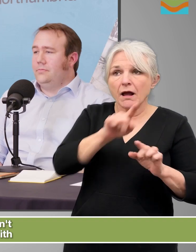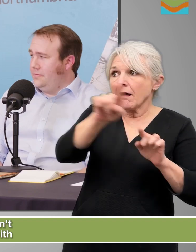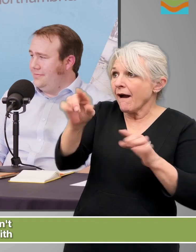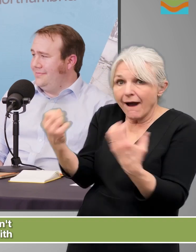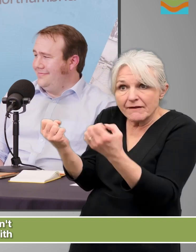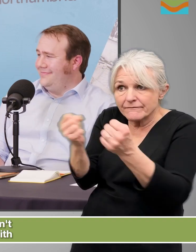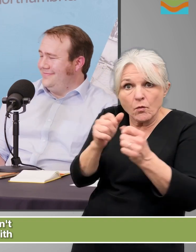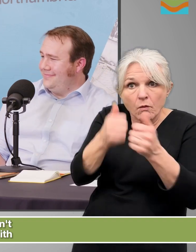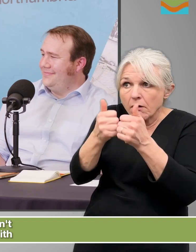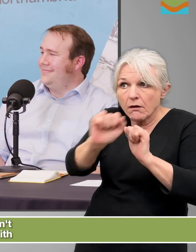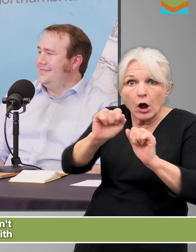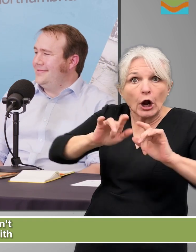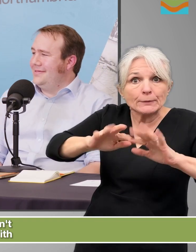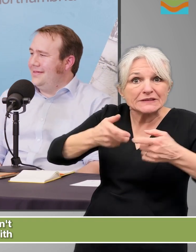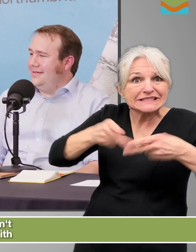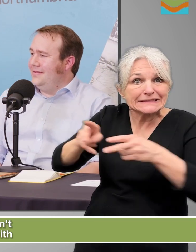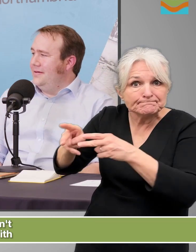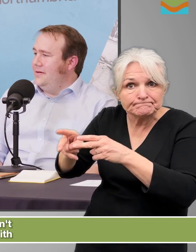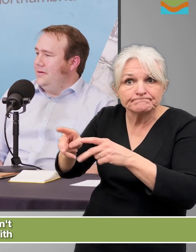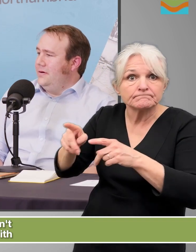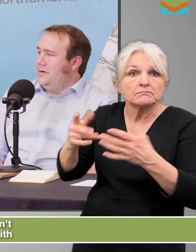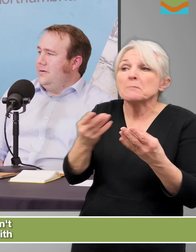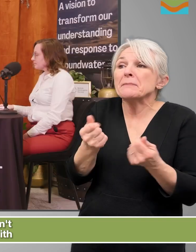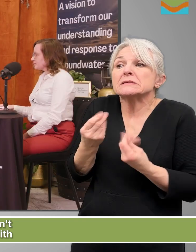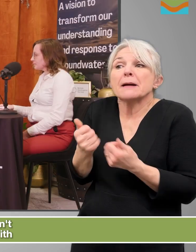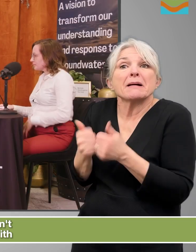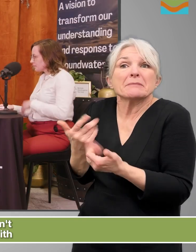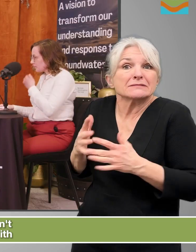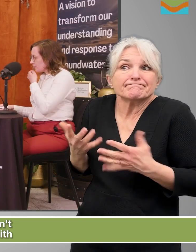but it ensures that you don't have various databases with